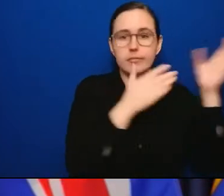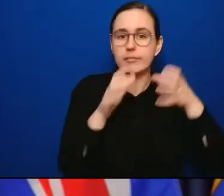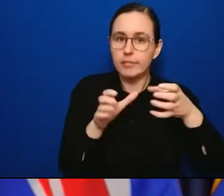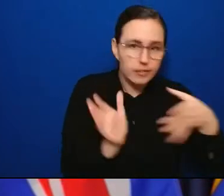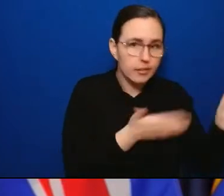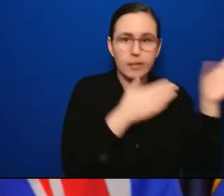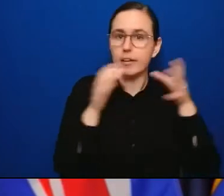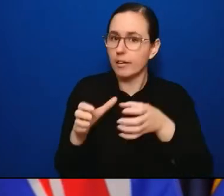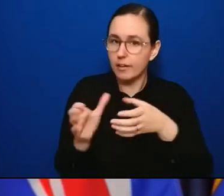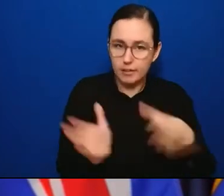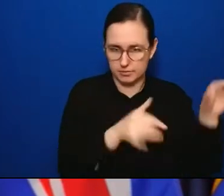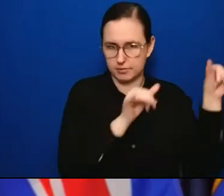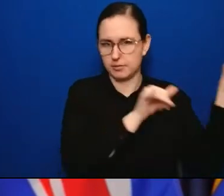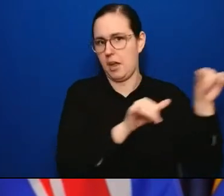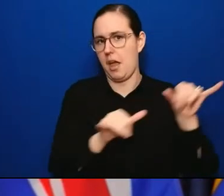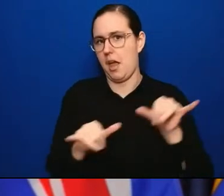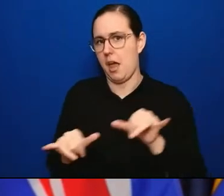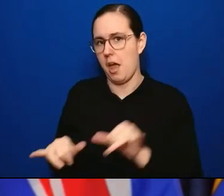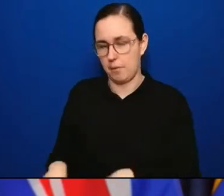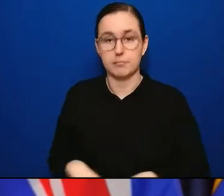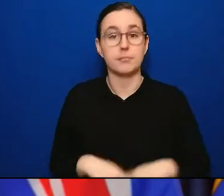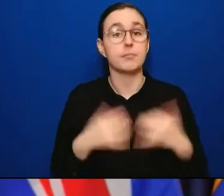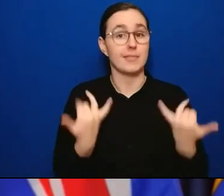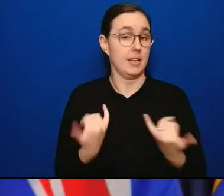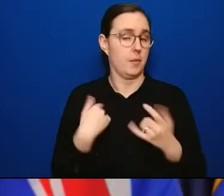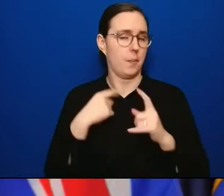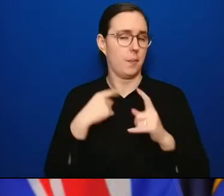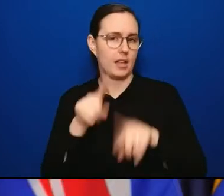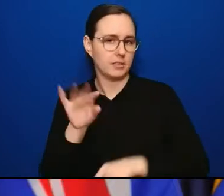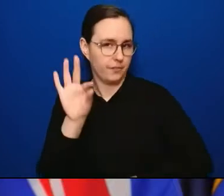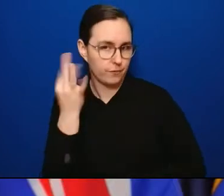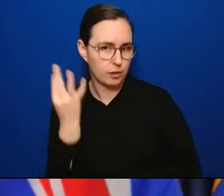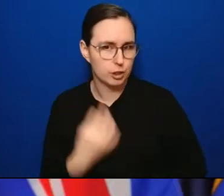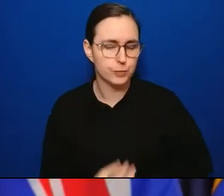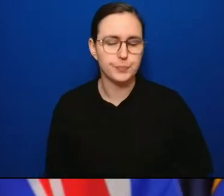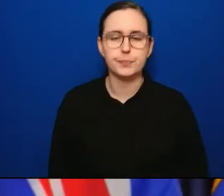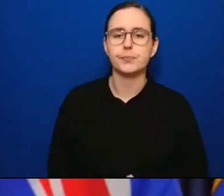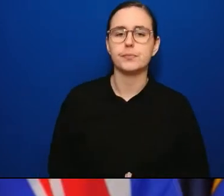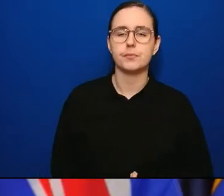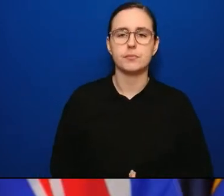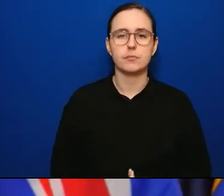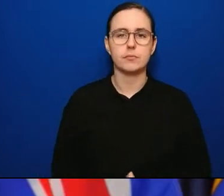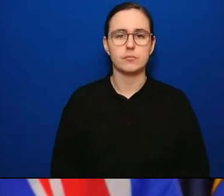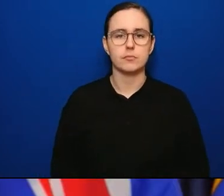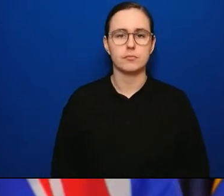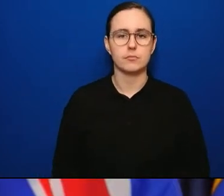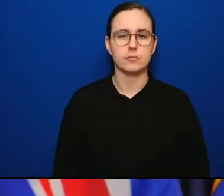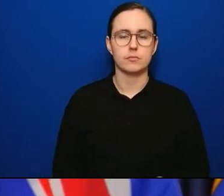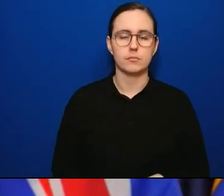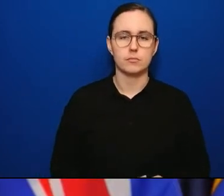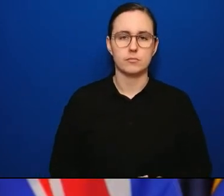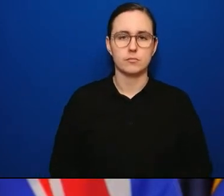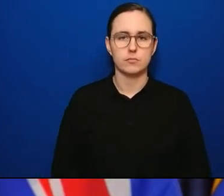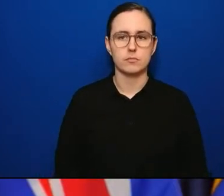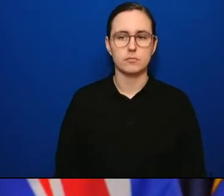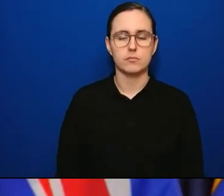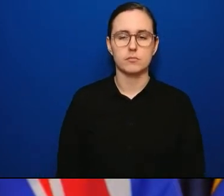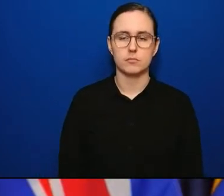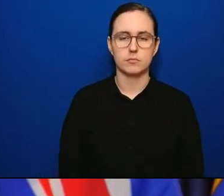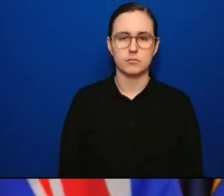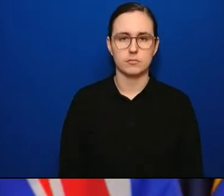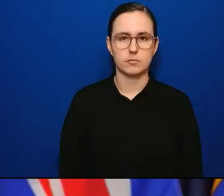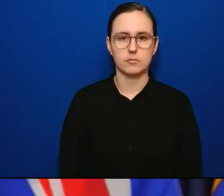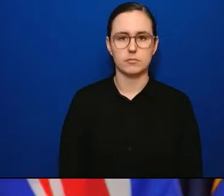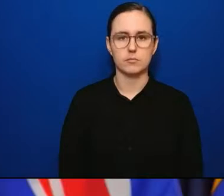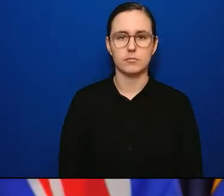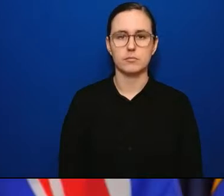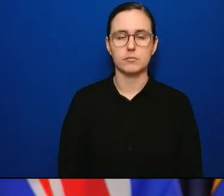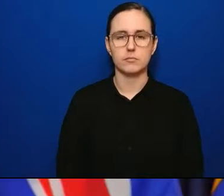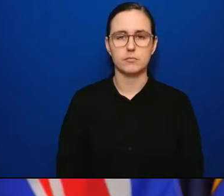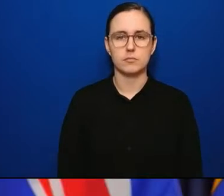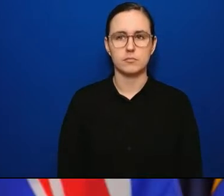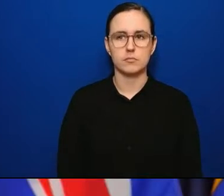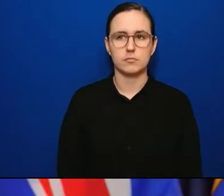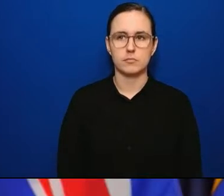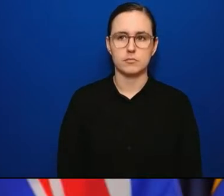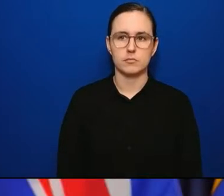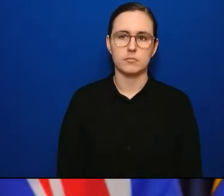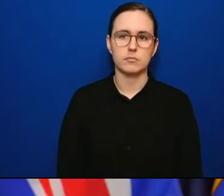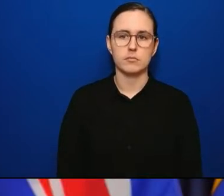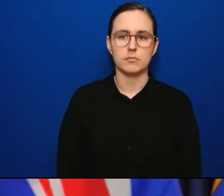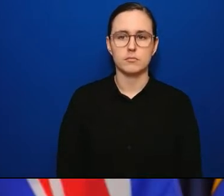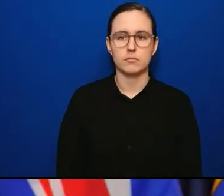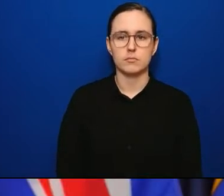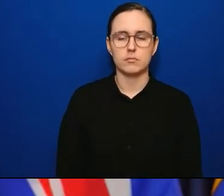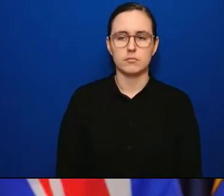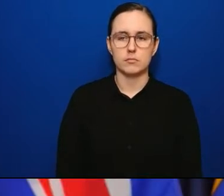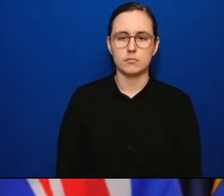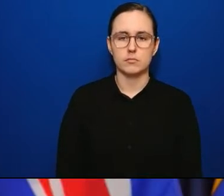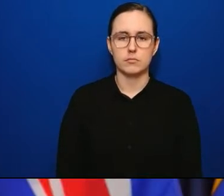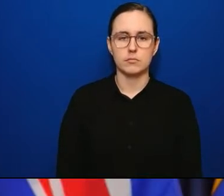vaccinations, Francique on to us